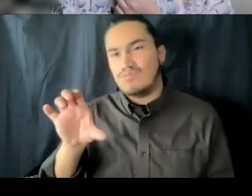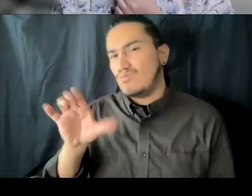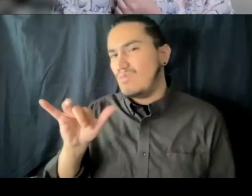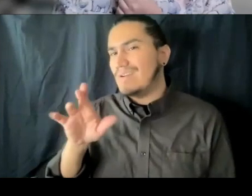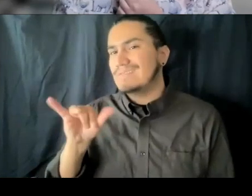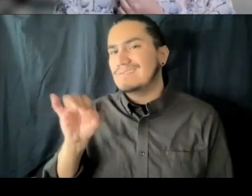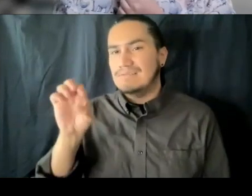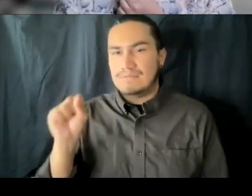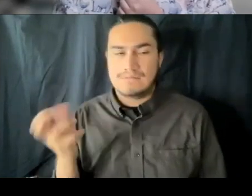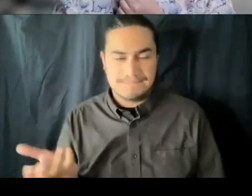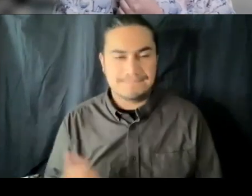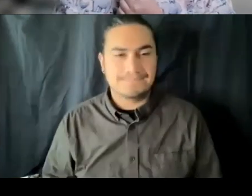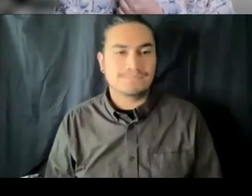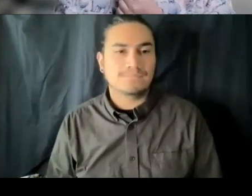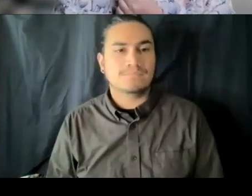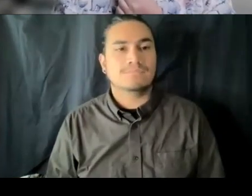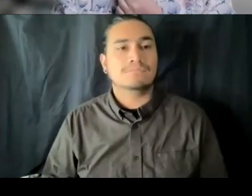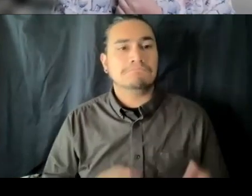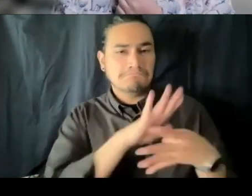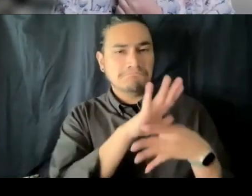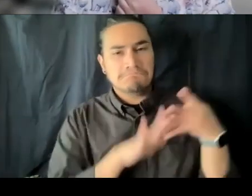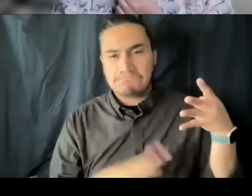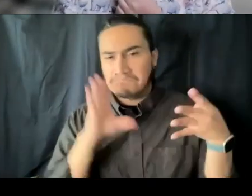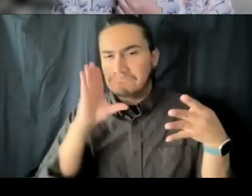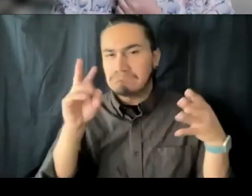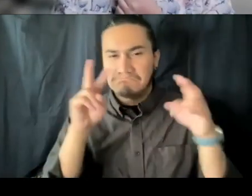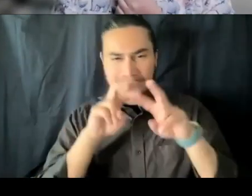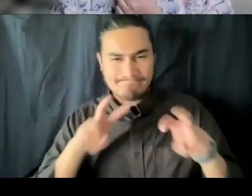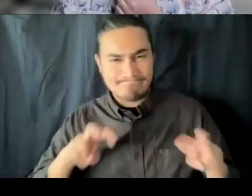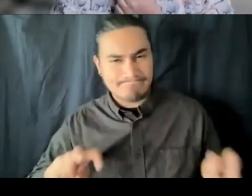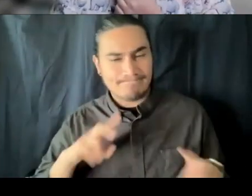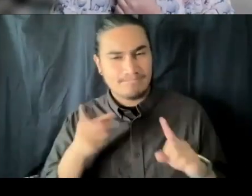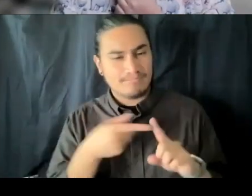So those are the things we're gonna look at as we look at behaviors.